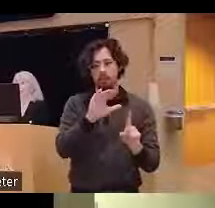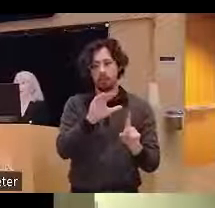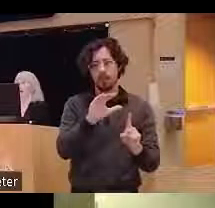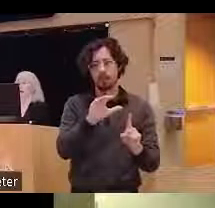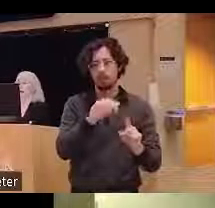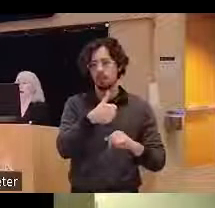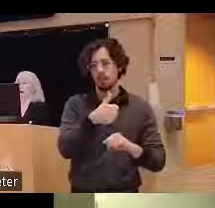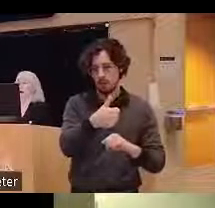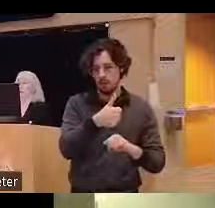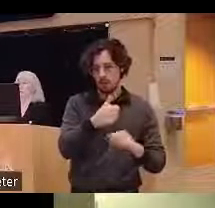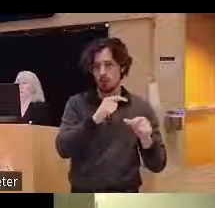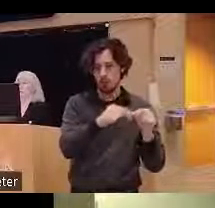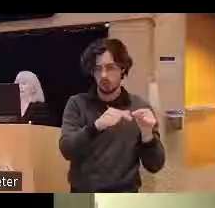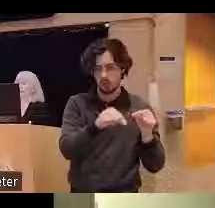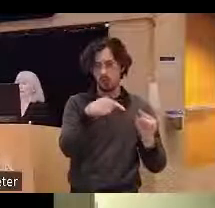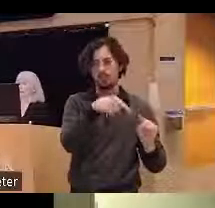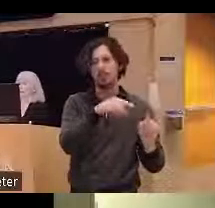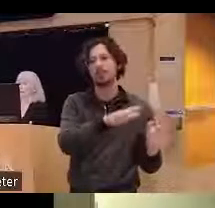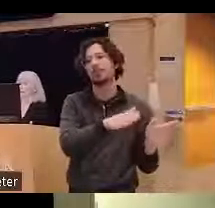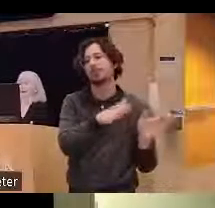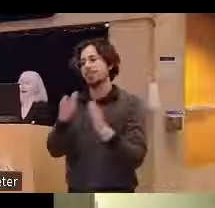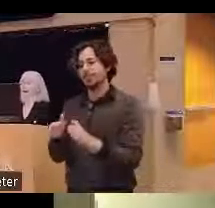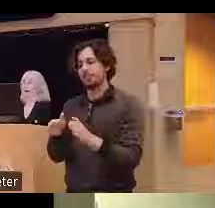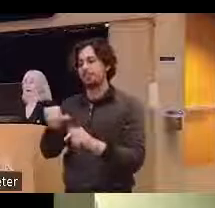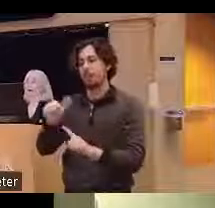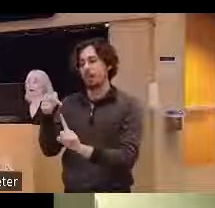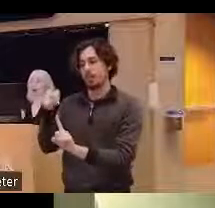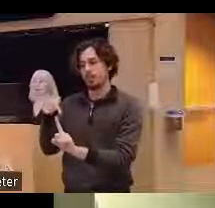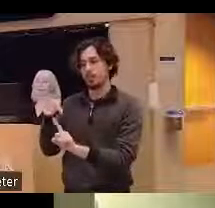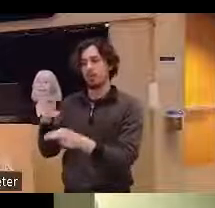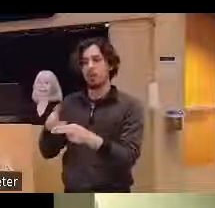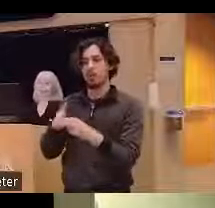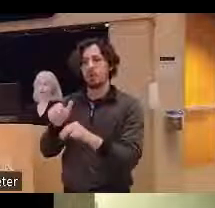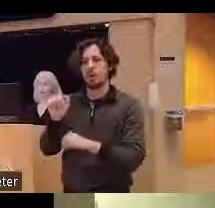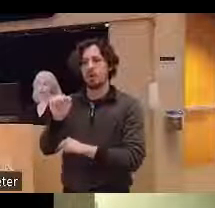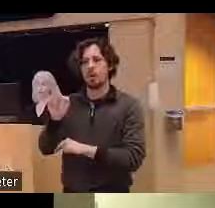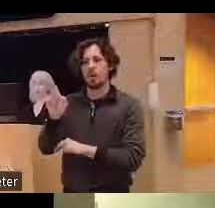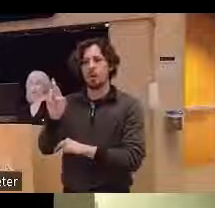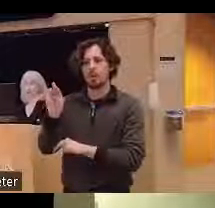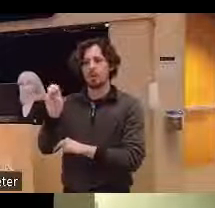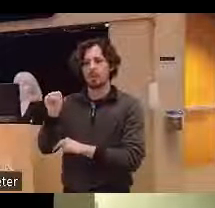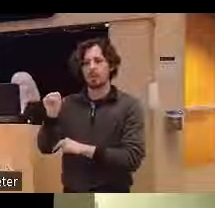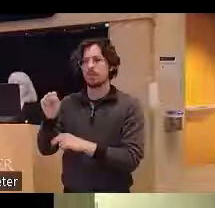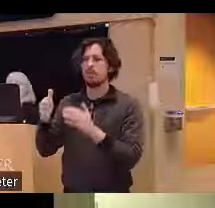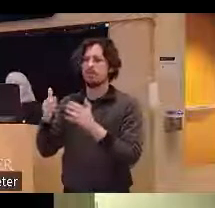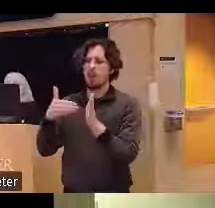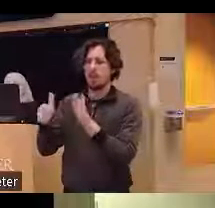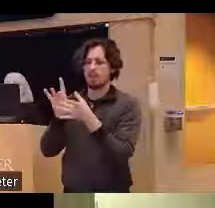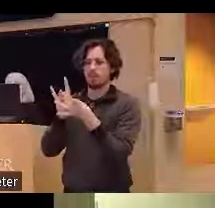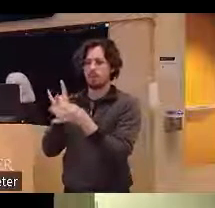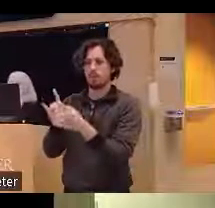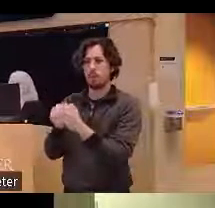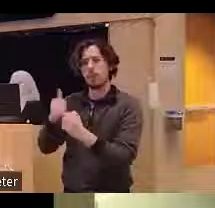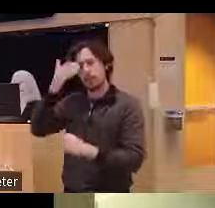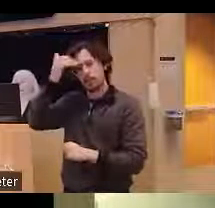other one um is a gene uh called arms frequently associated with dementia and and the one that had